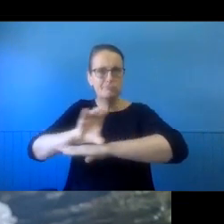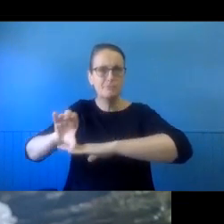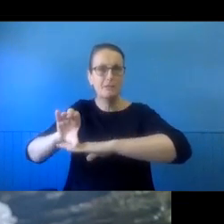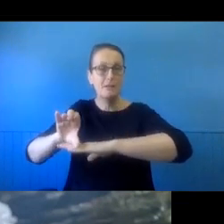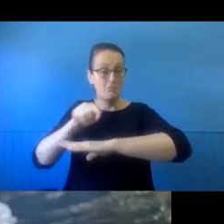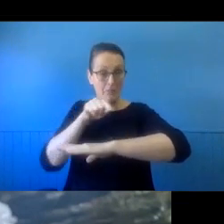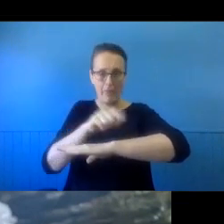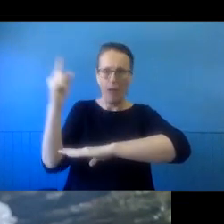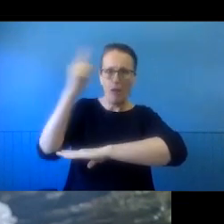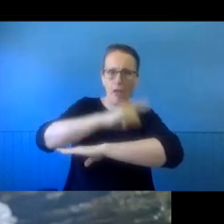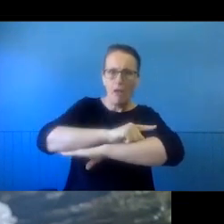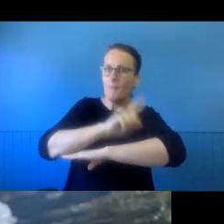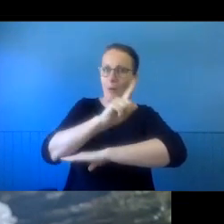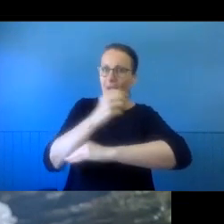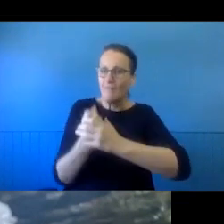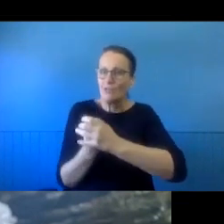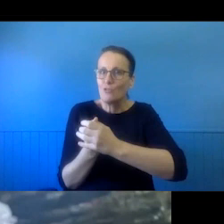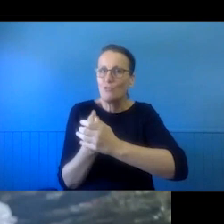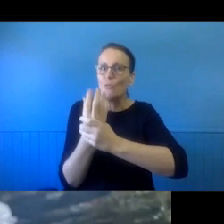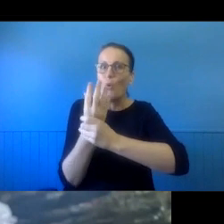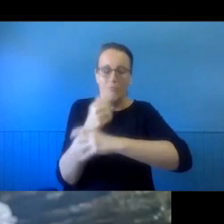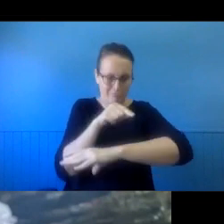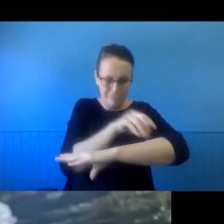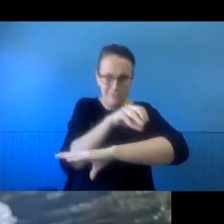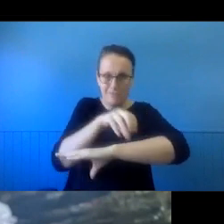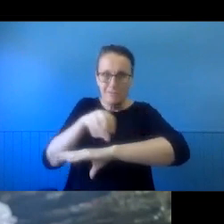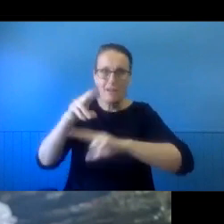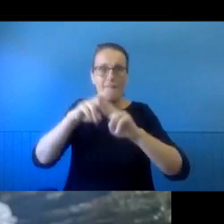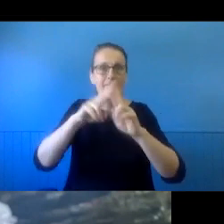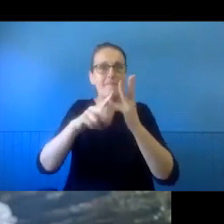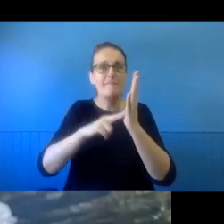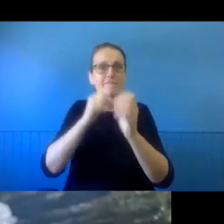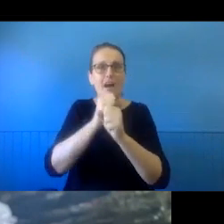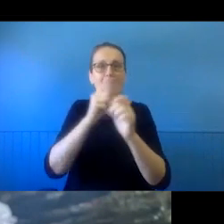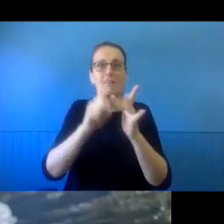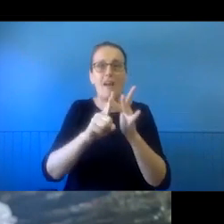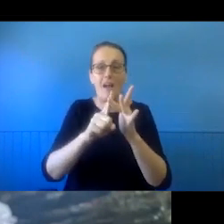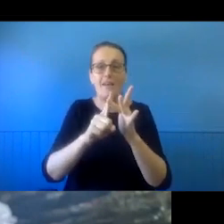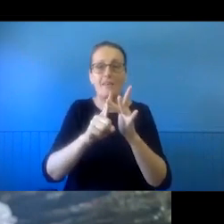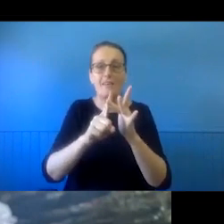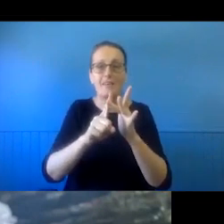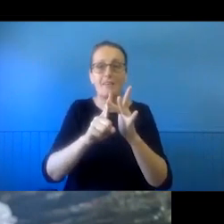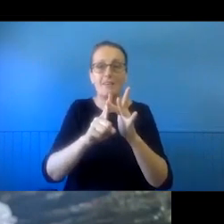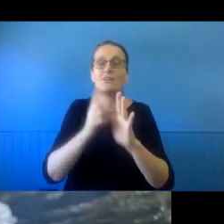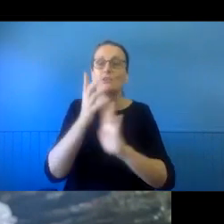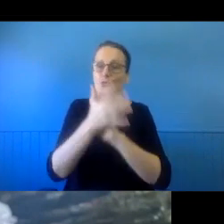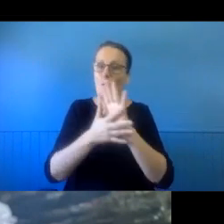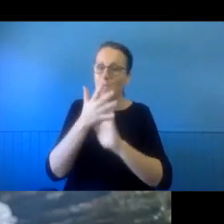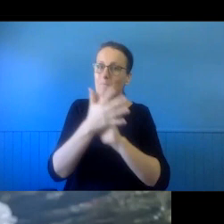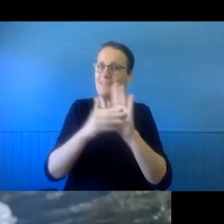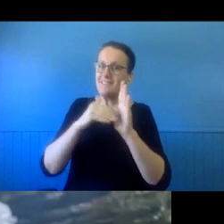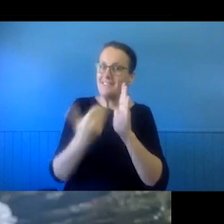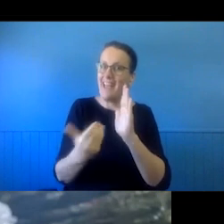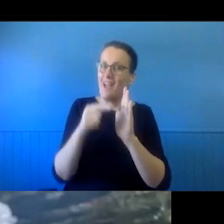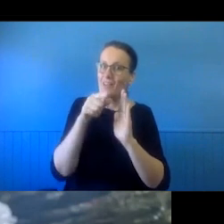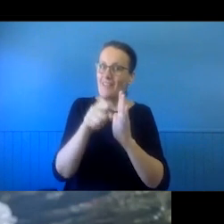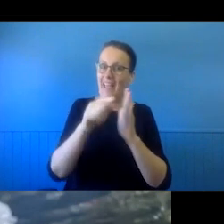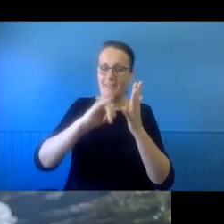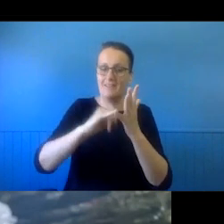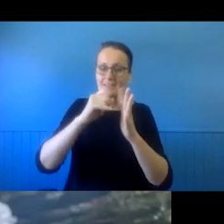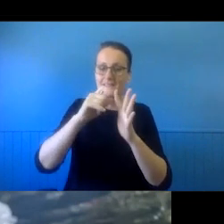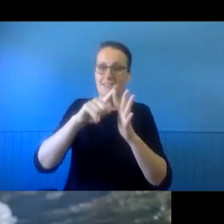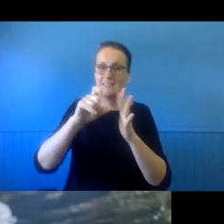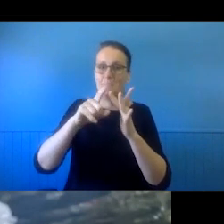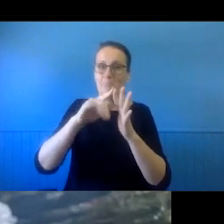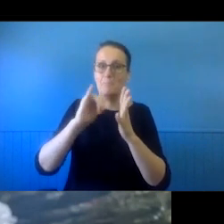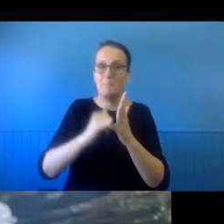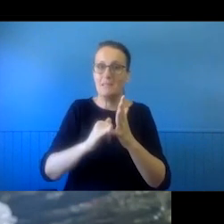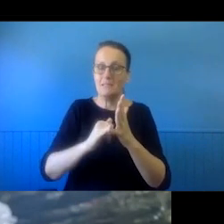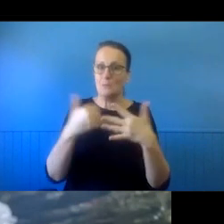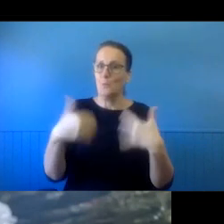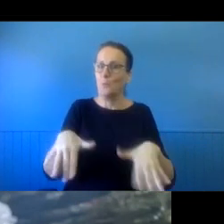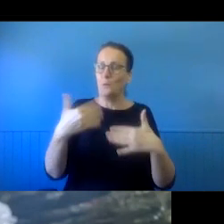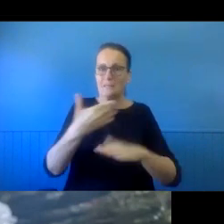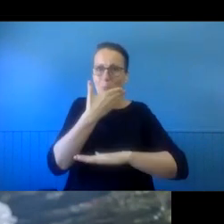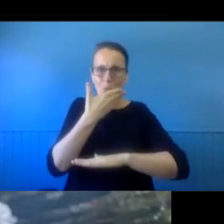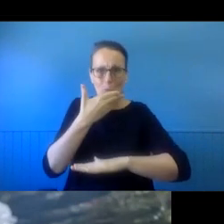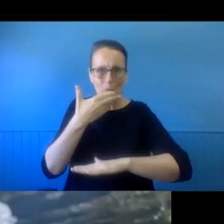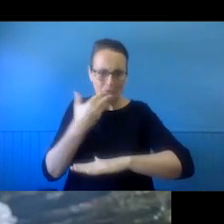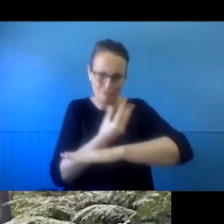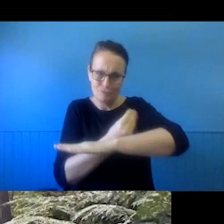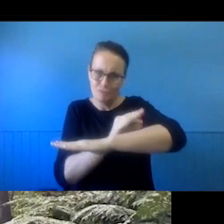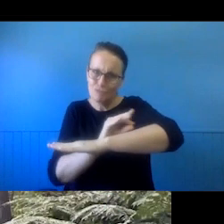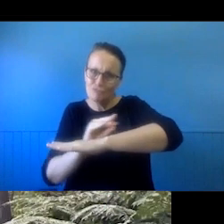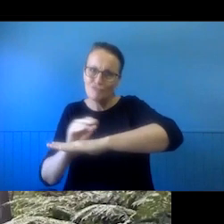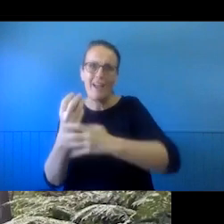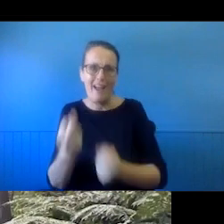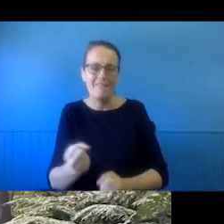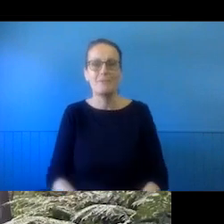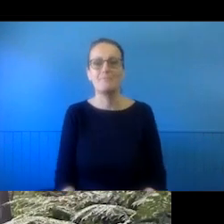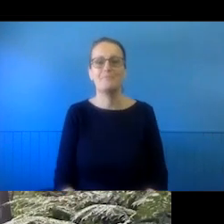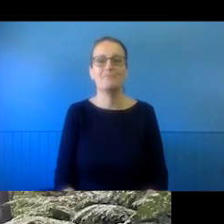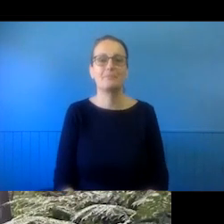the emergence of decomposition species, but the creativity and diversity of these species to me at least, it is striking and beautiful.